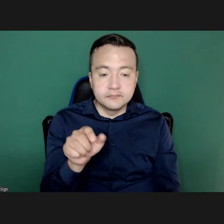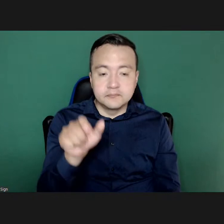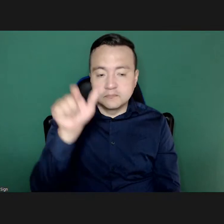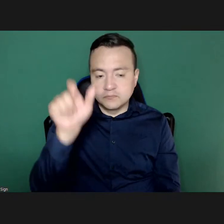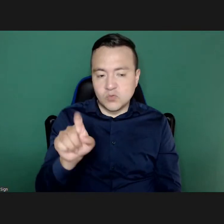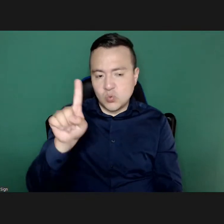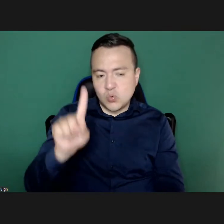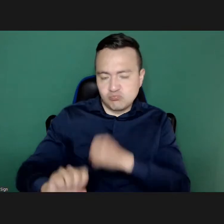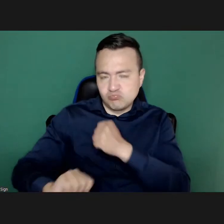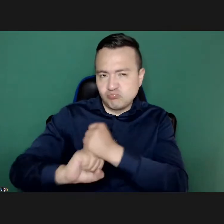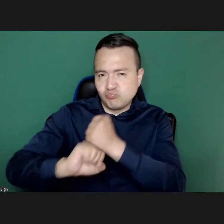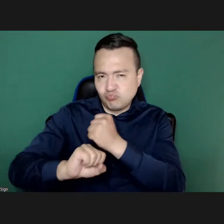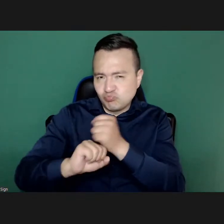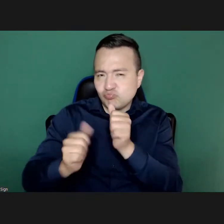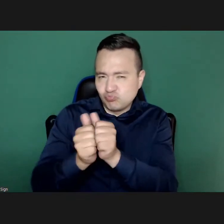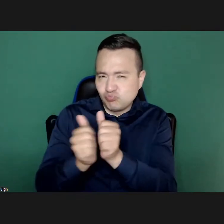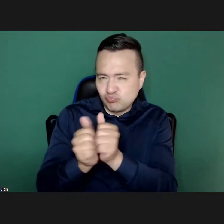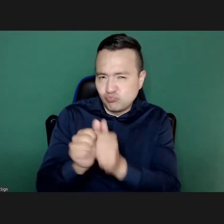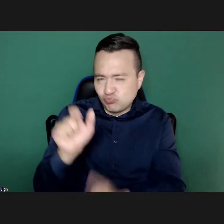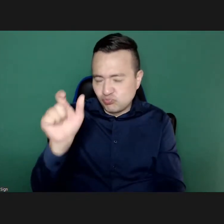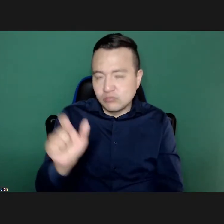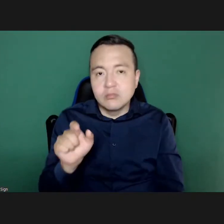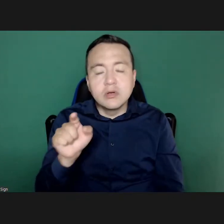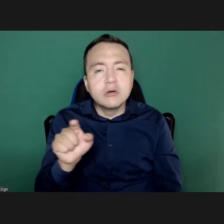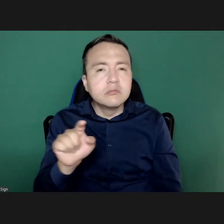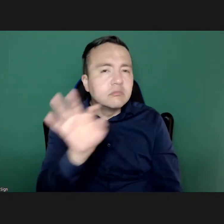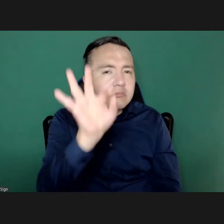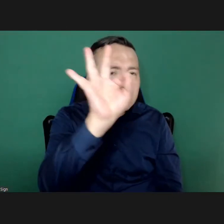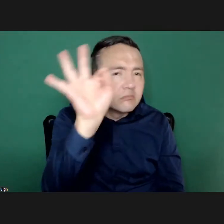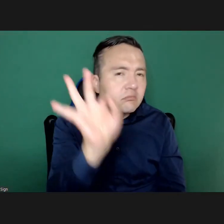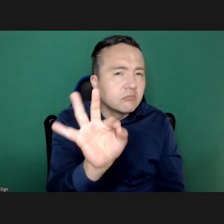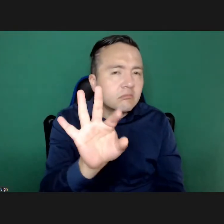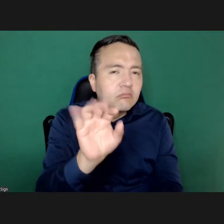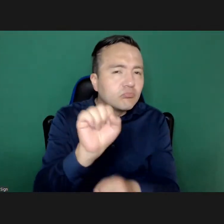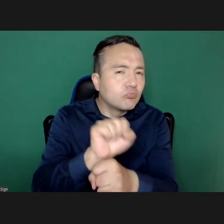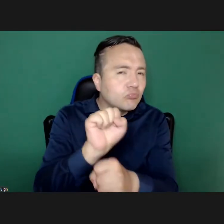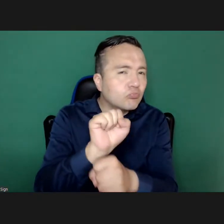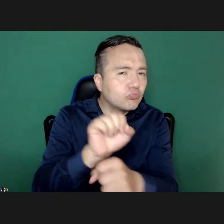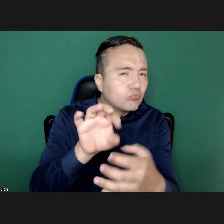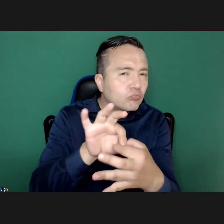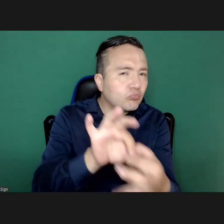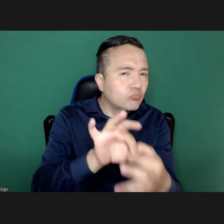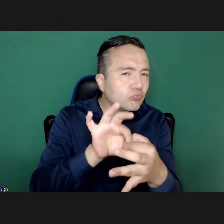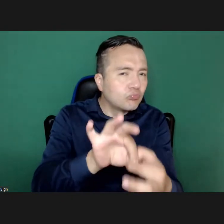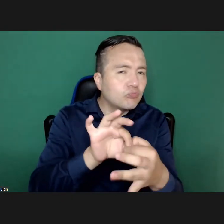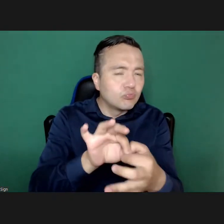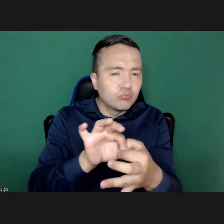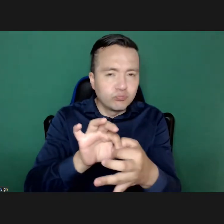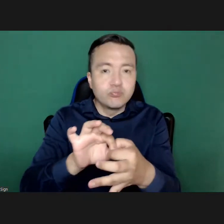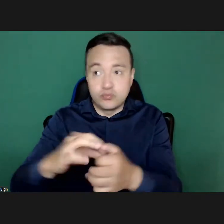in partnerships with the public sector and civil society to overcome the challenges that we're facing now?